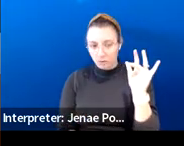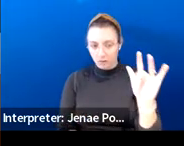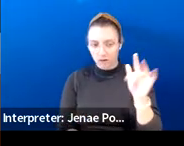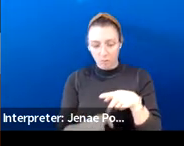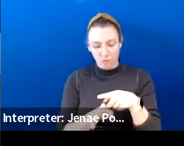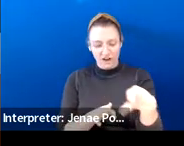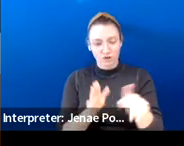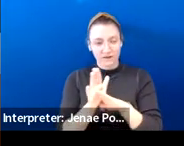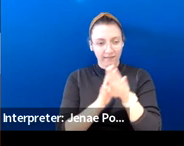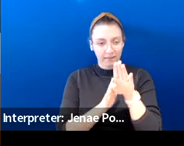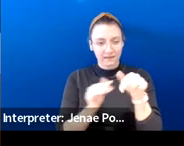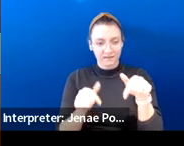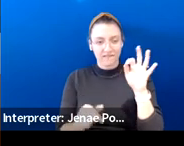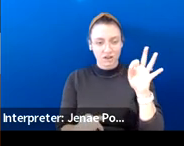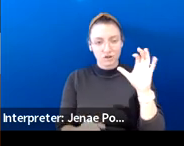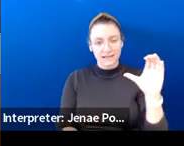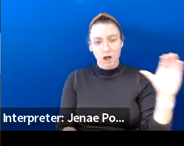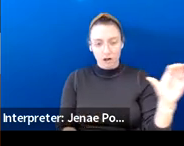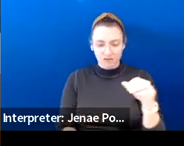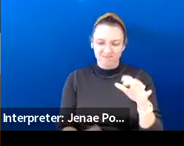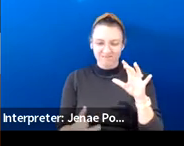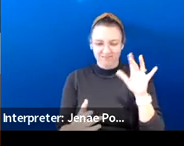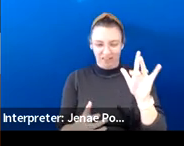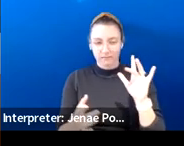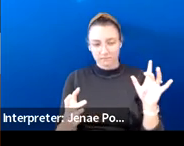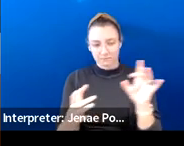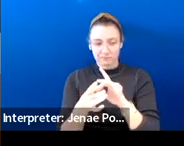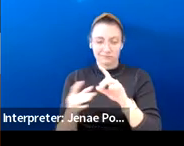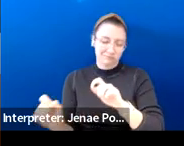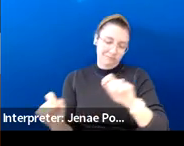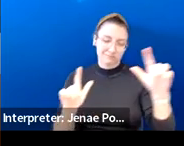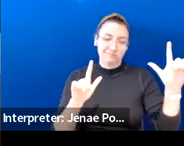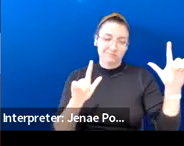at Fresno City College, there is a link. You just need to click on it and automatically take you to the workshops.